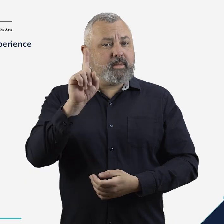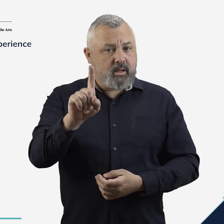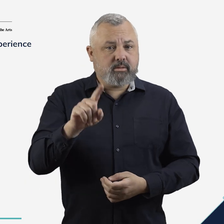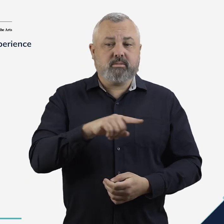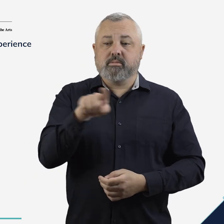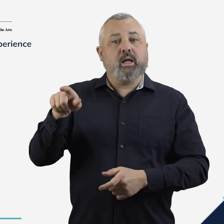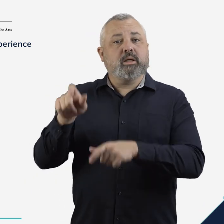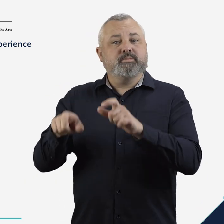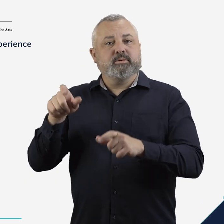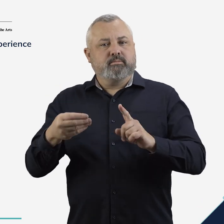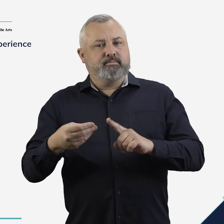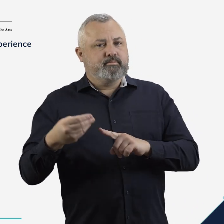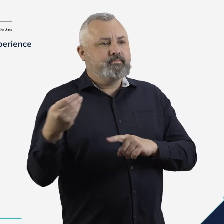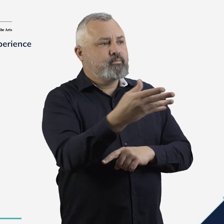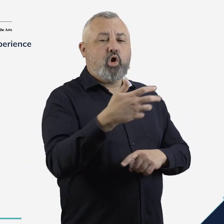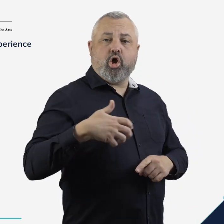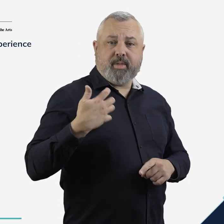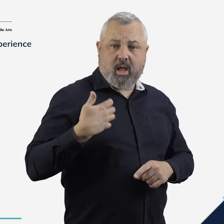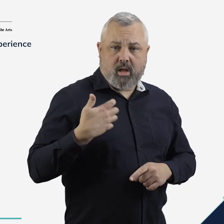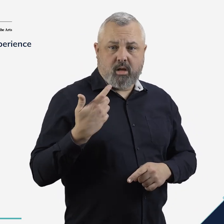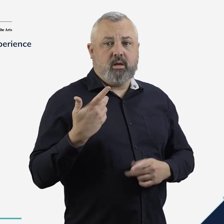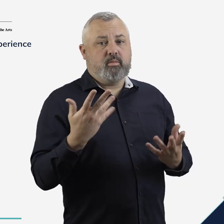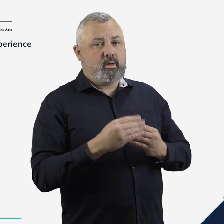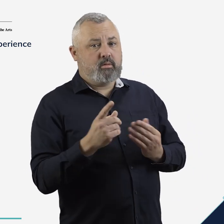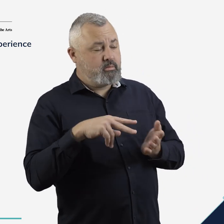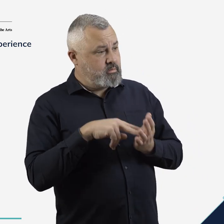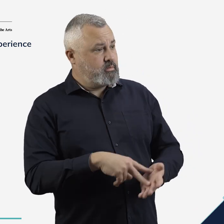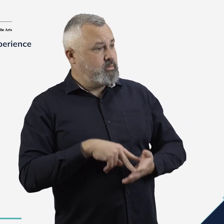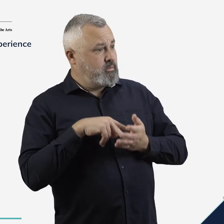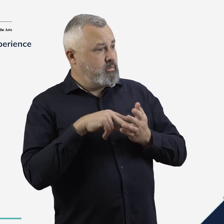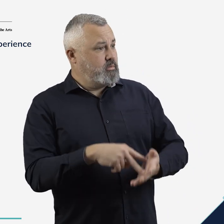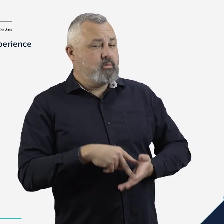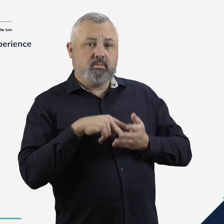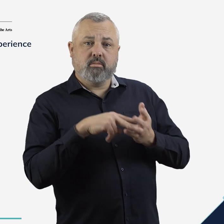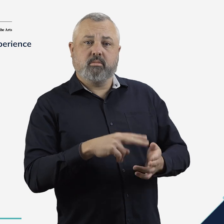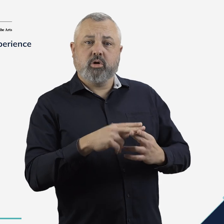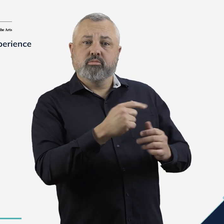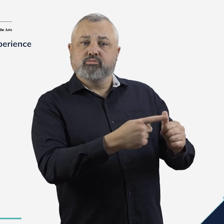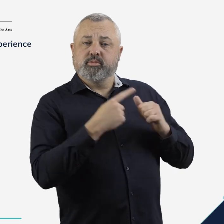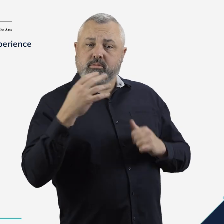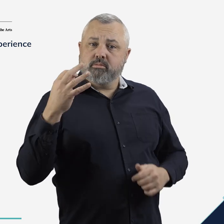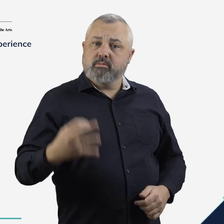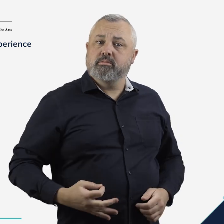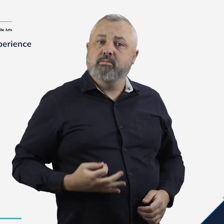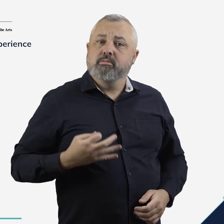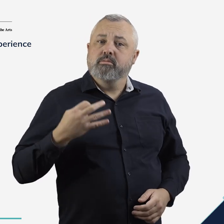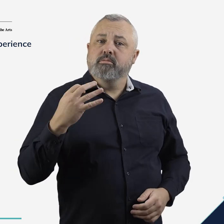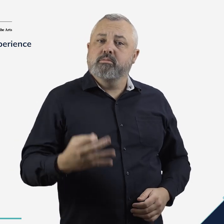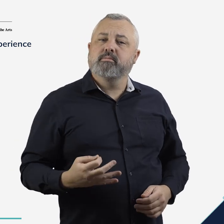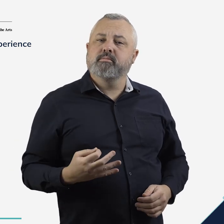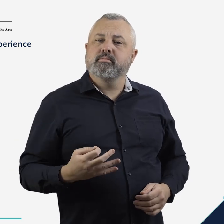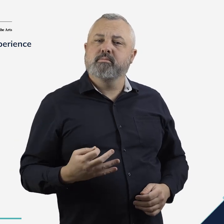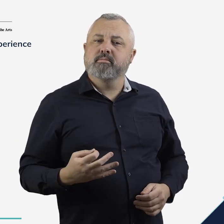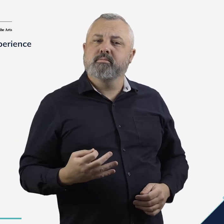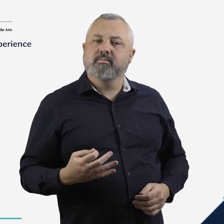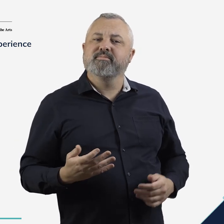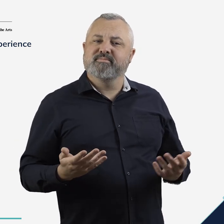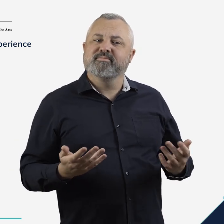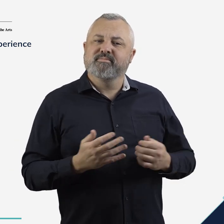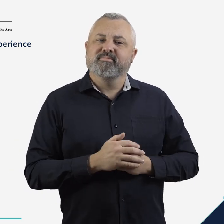yet customers continue to report long delays in airline responses to complaints.